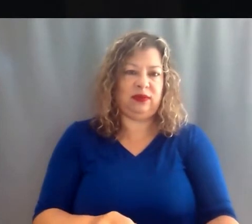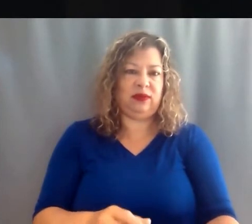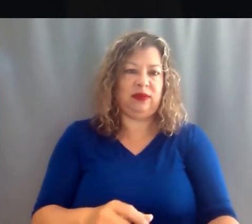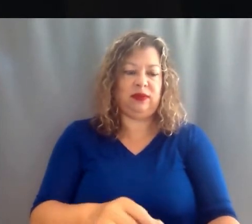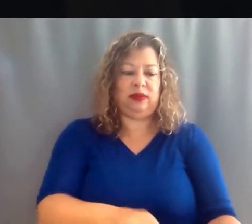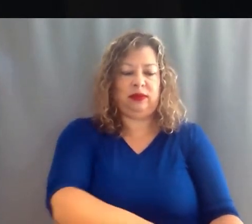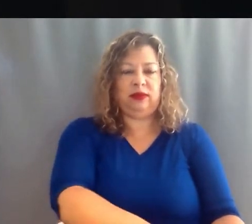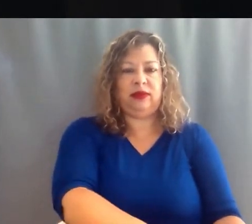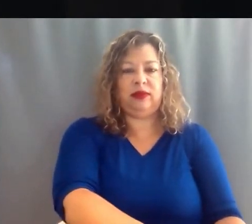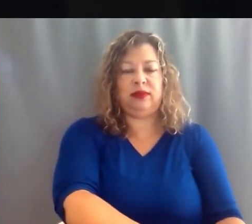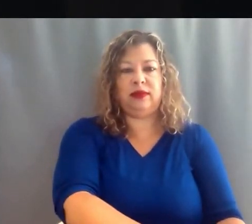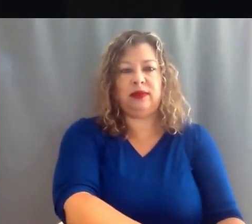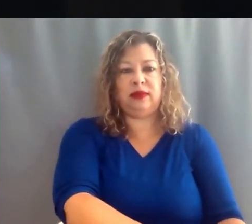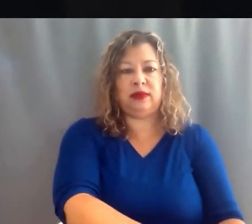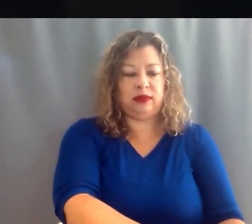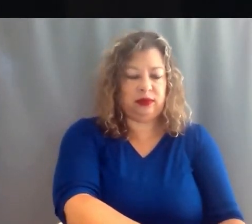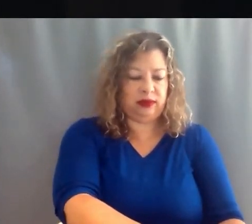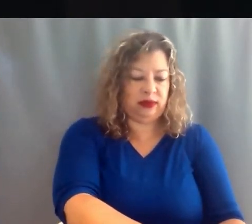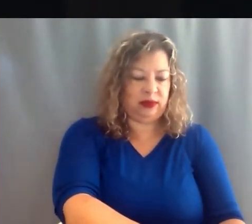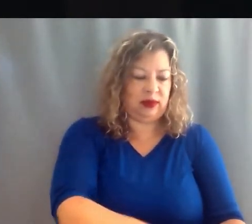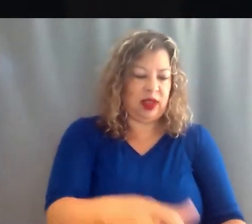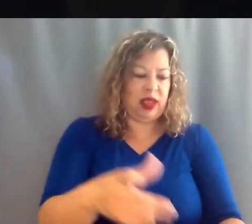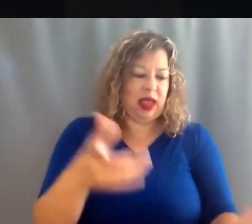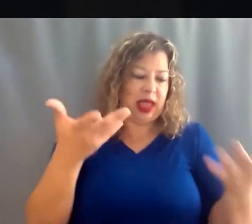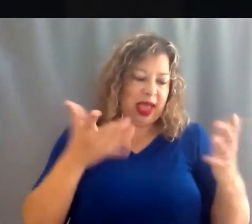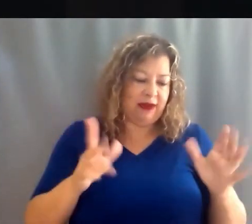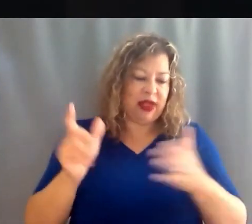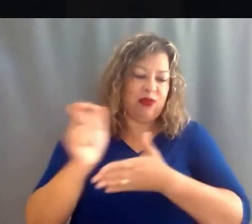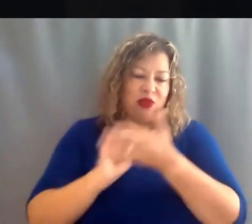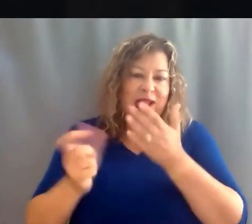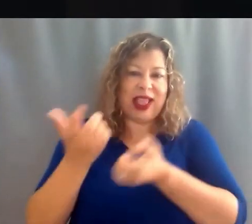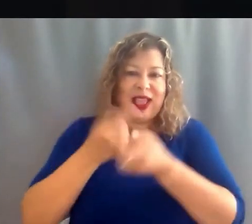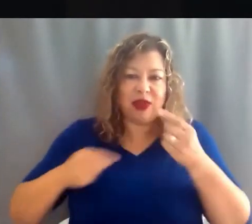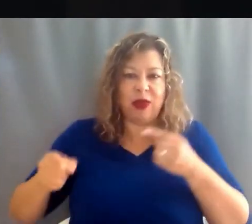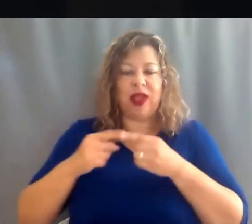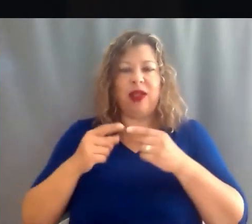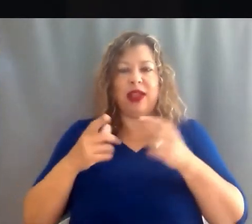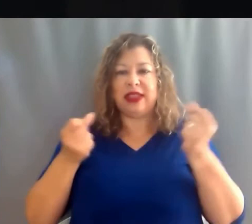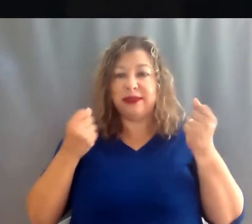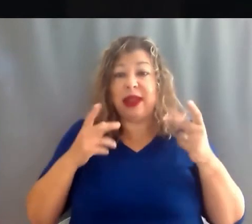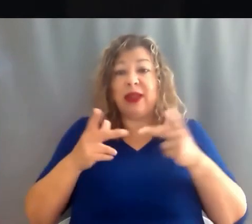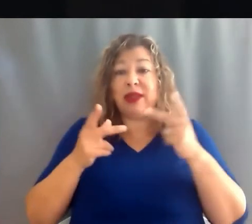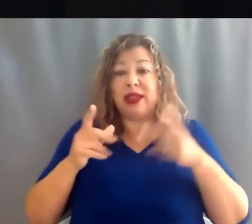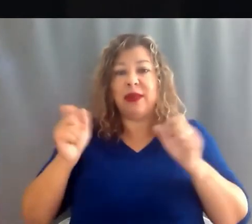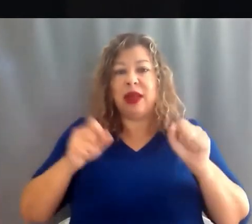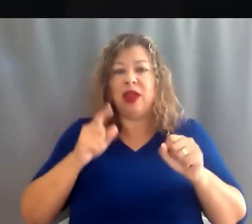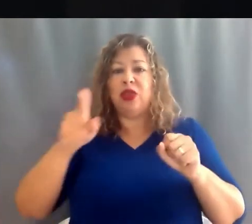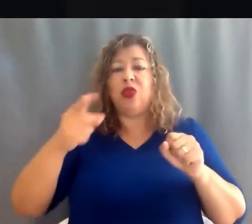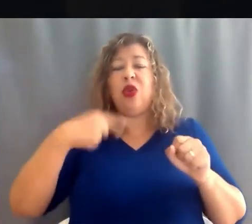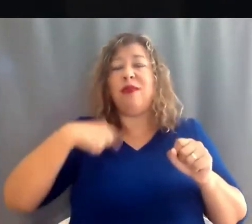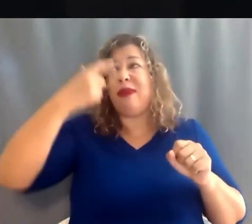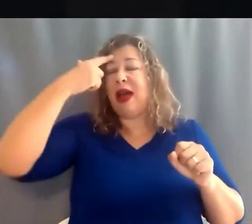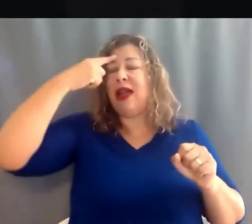As many writing places as possible. What awakened in you when you heard that? Was it like -- is he crazy?